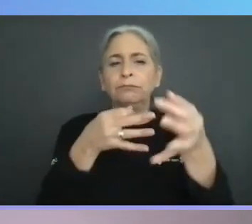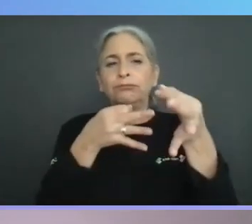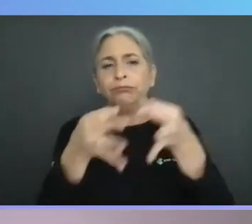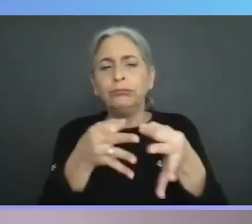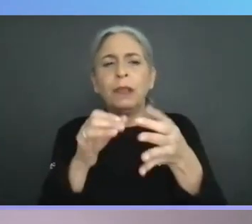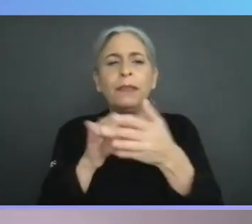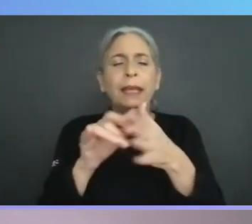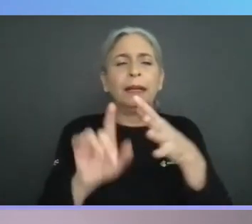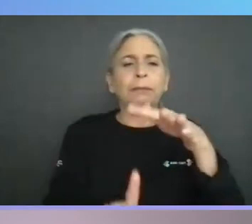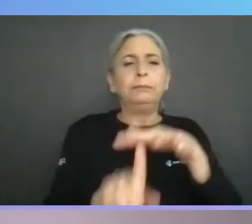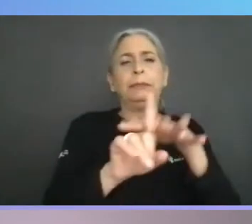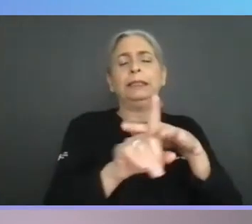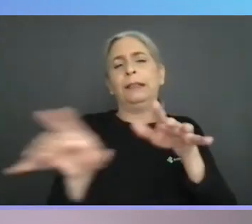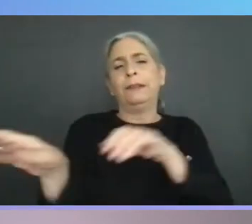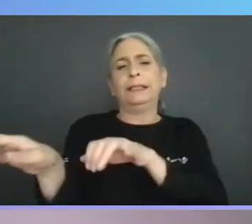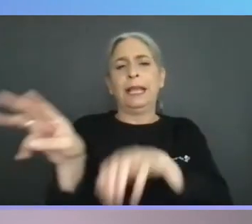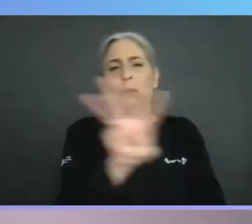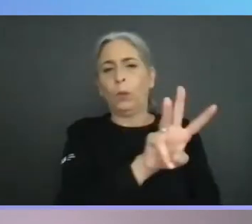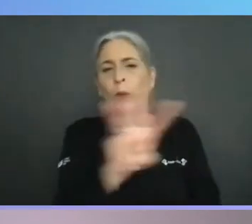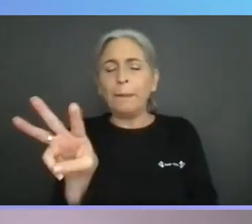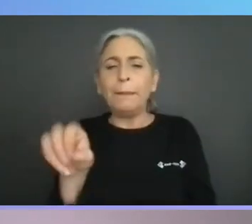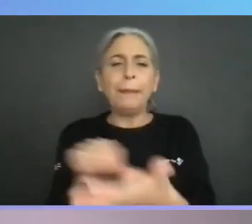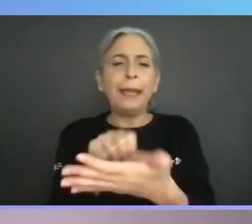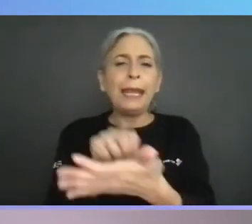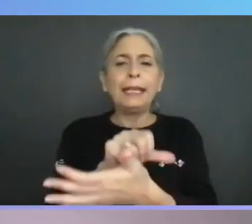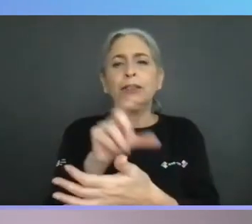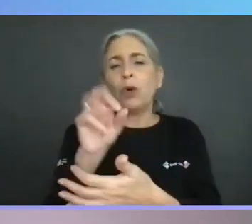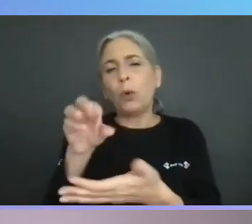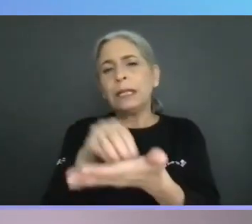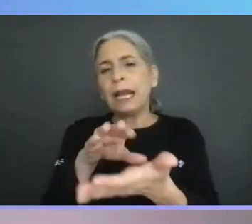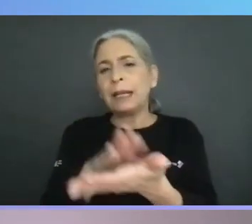on the same web page app screen or document as the image. And